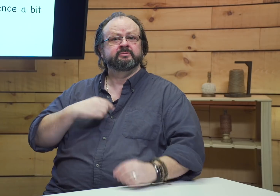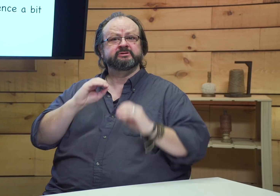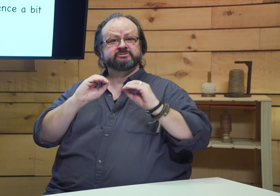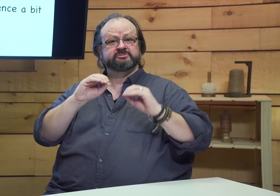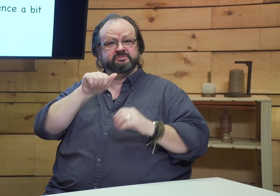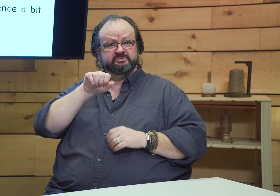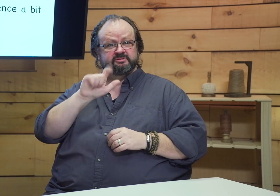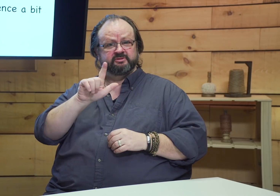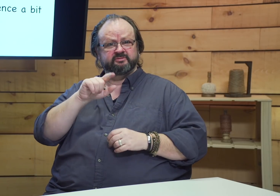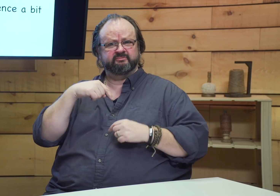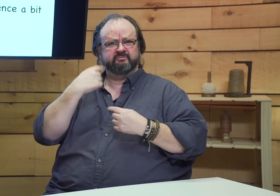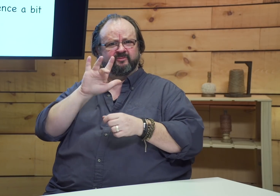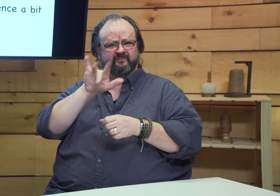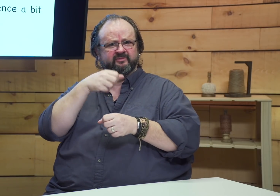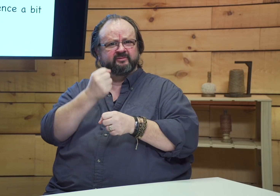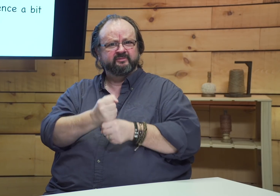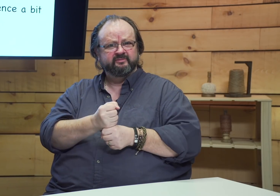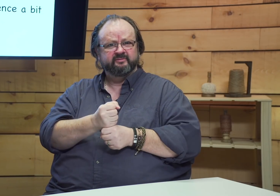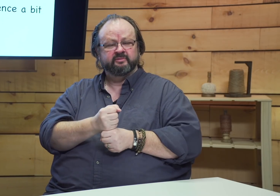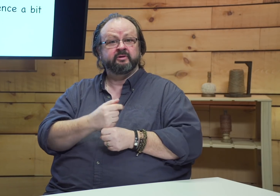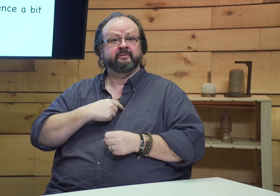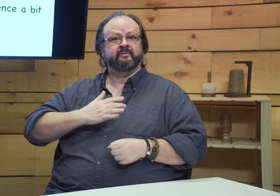I've been an ASL teacher for 25 years